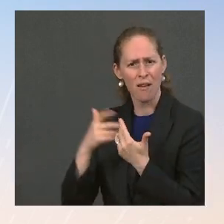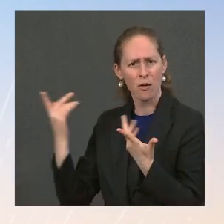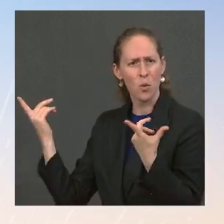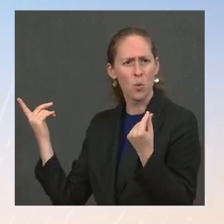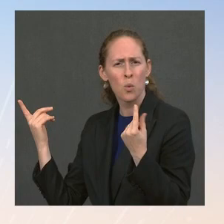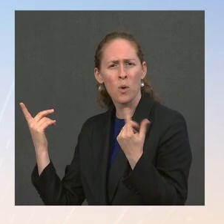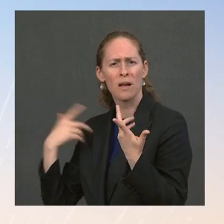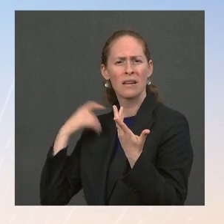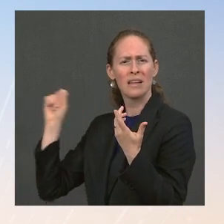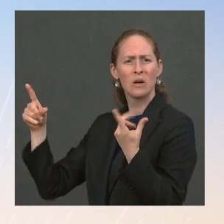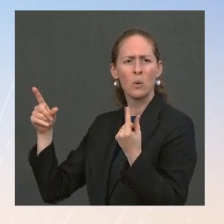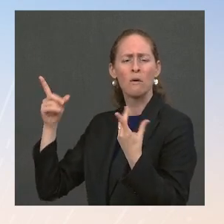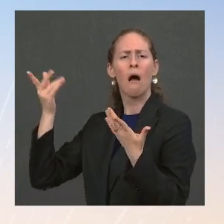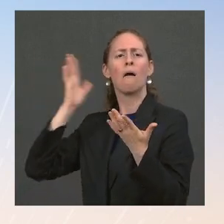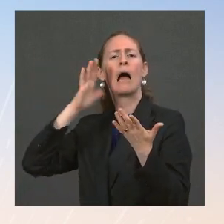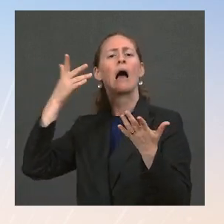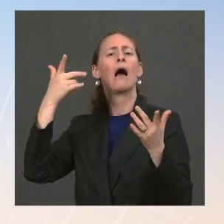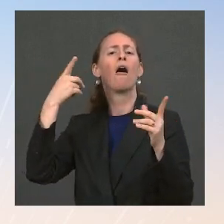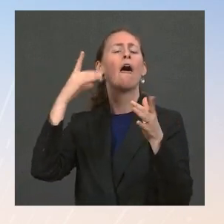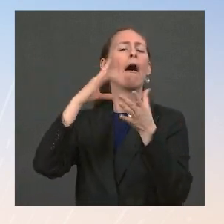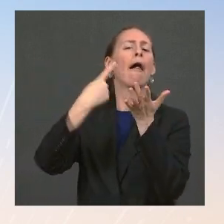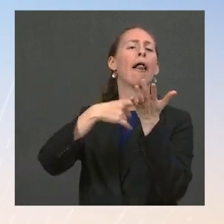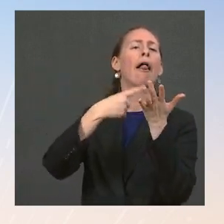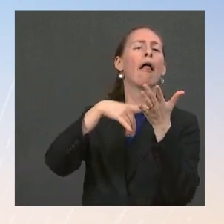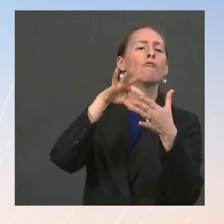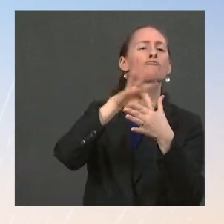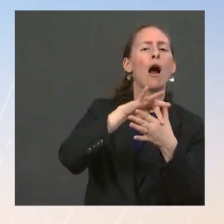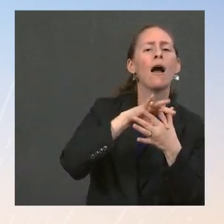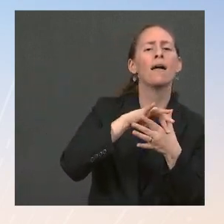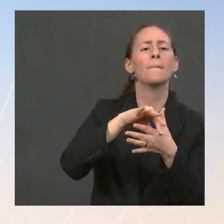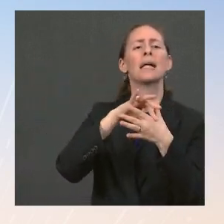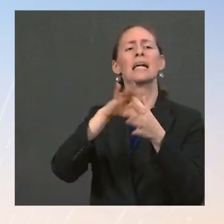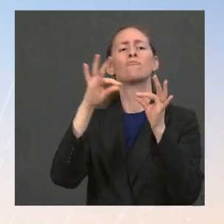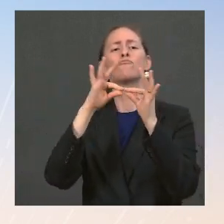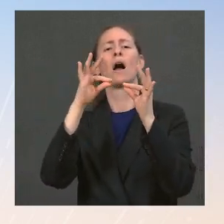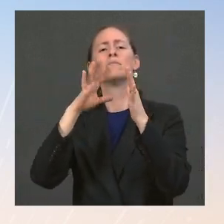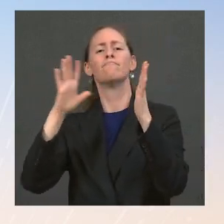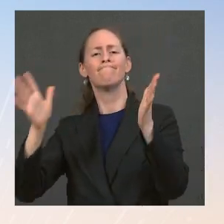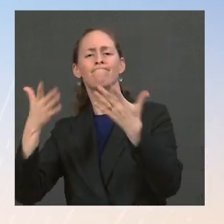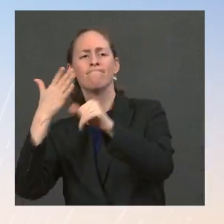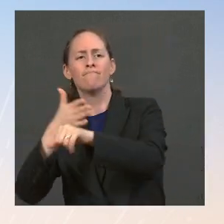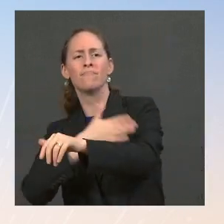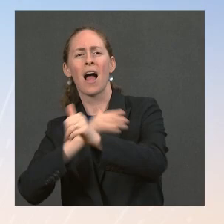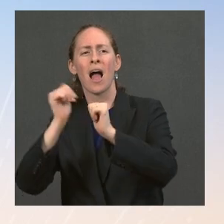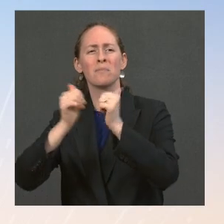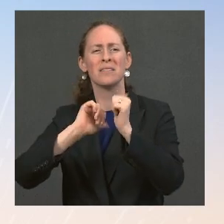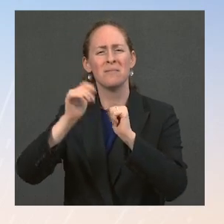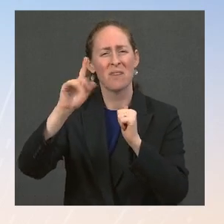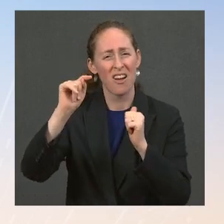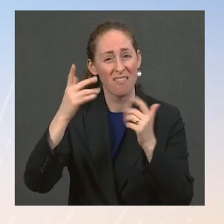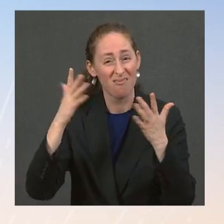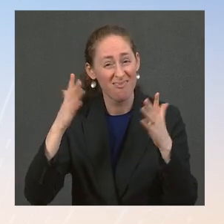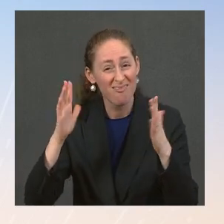But are there any sort of near-term steps that, you know, the White House is now thinking of taking as you look at this data that is starting to flow in?